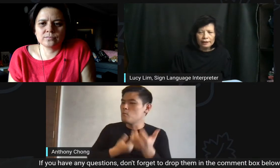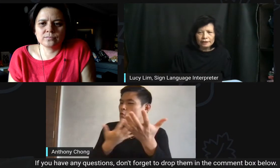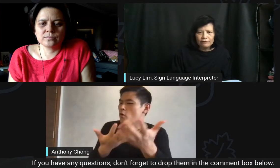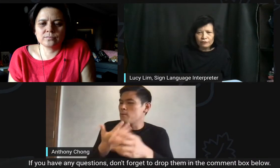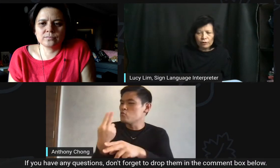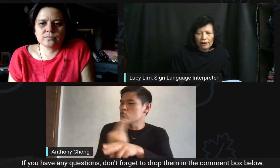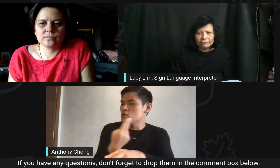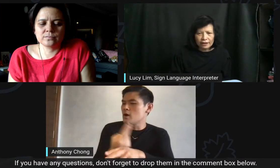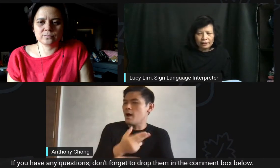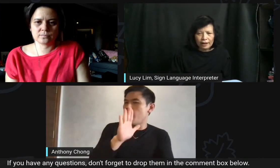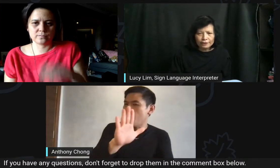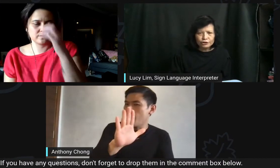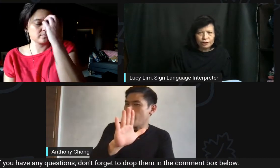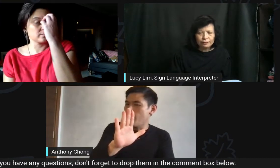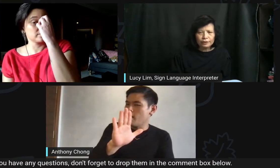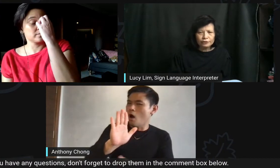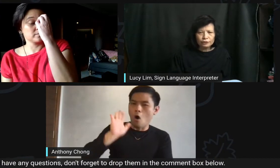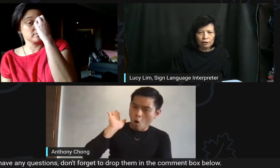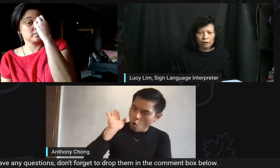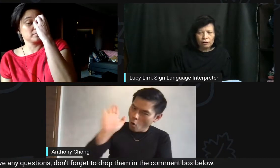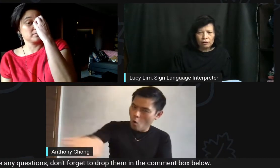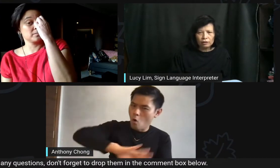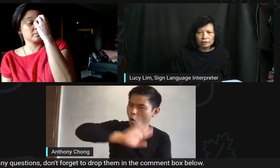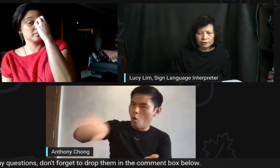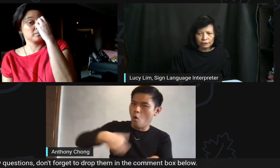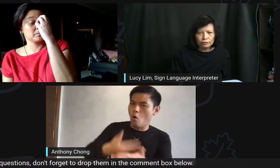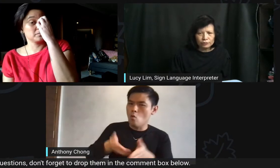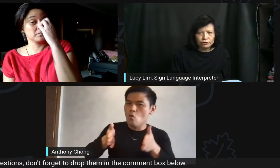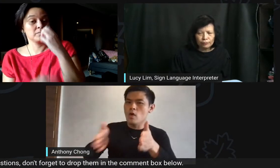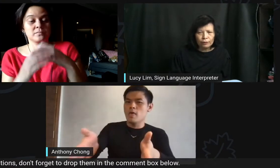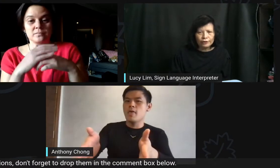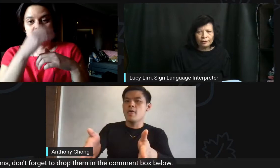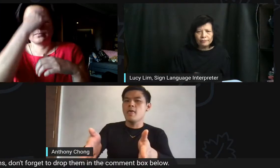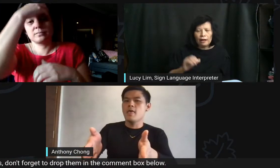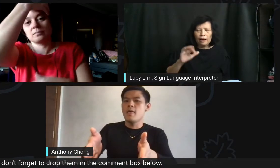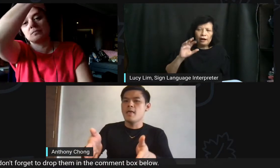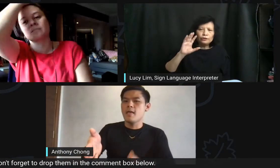And if you have that handshape in your poem,